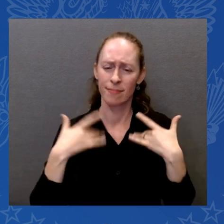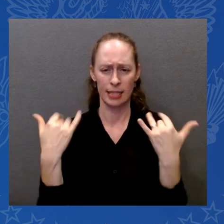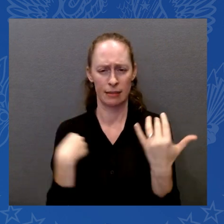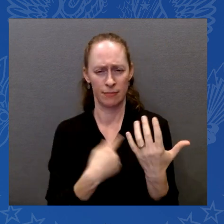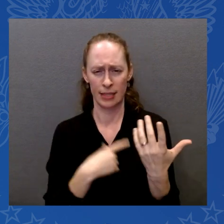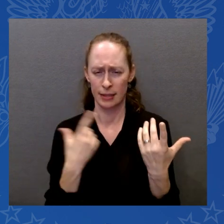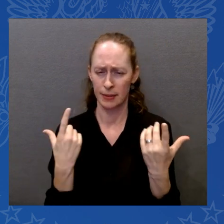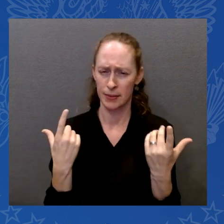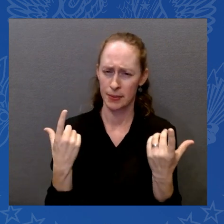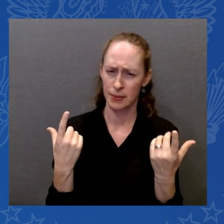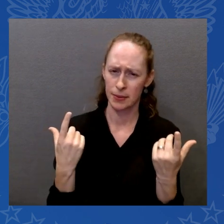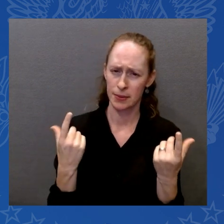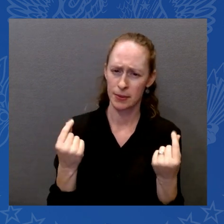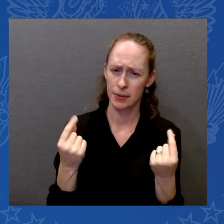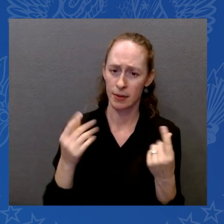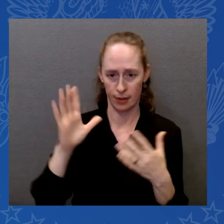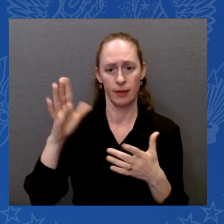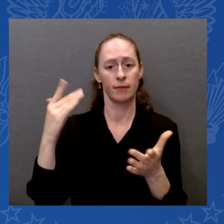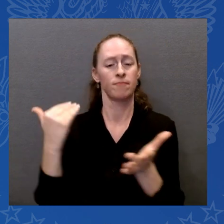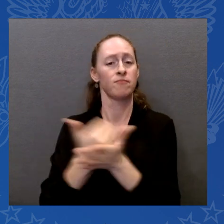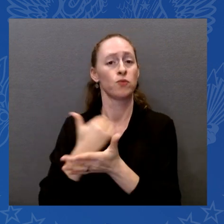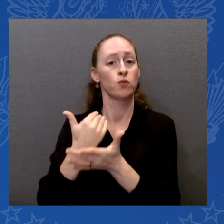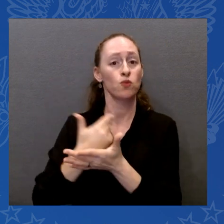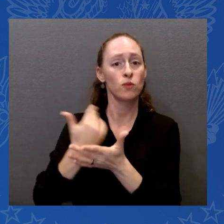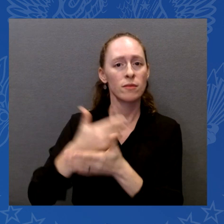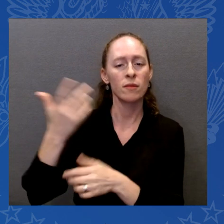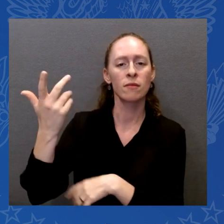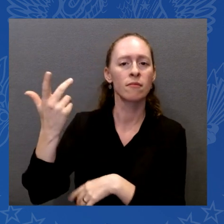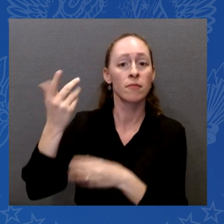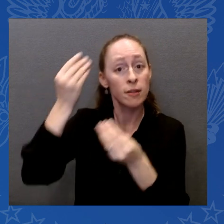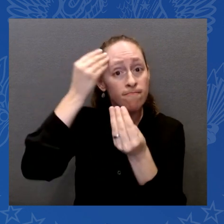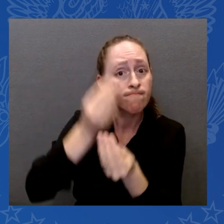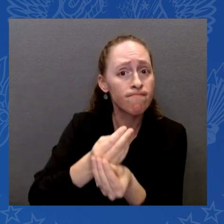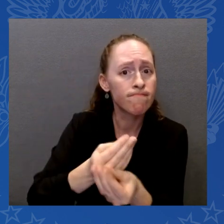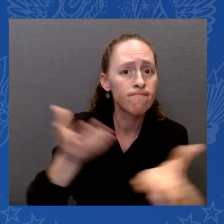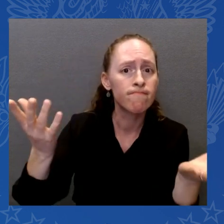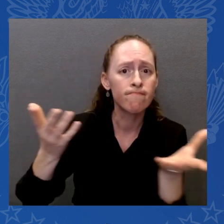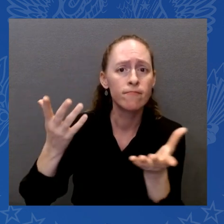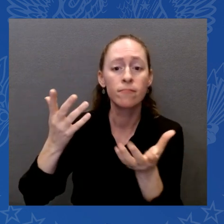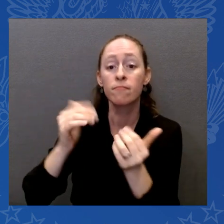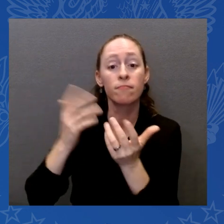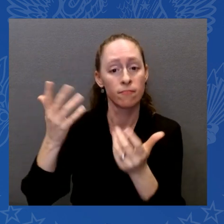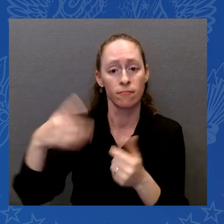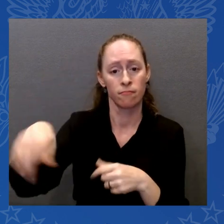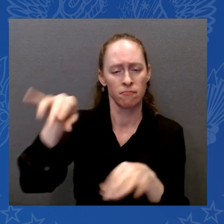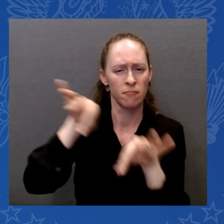For 50 years, Title nine has protected students from sex based discrimination, and since 1975,